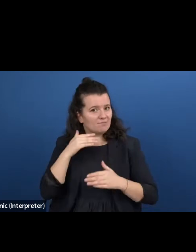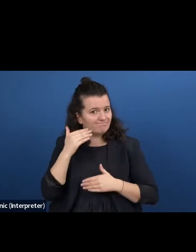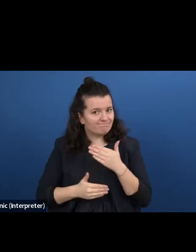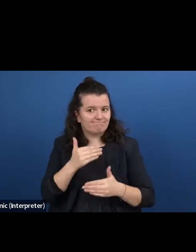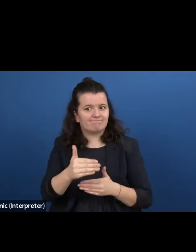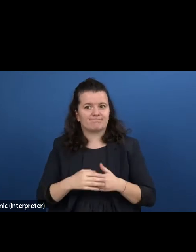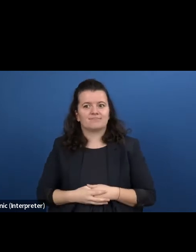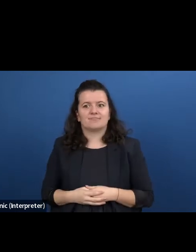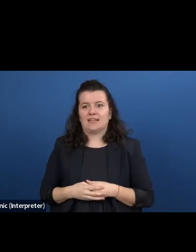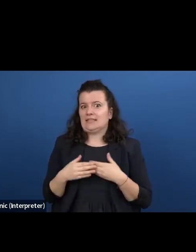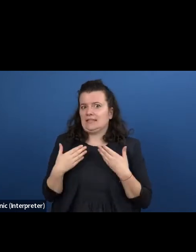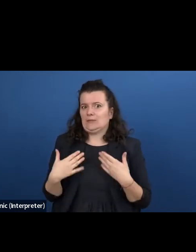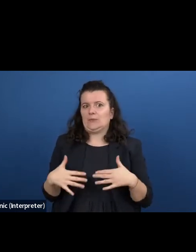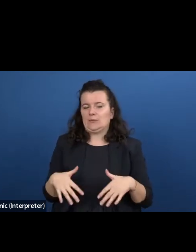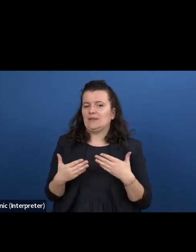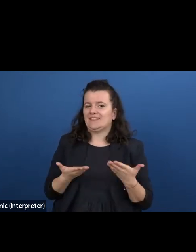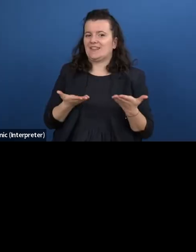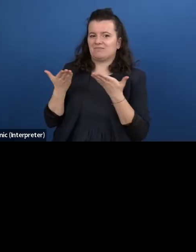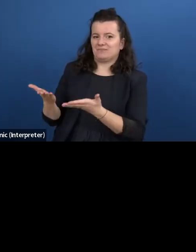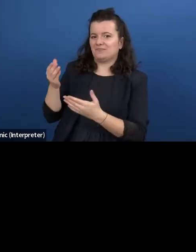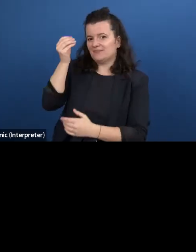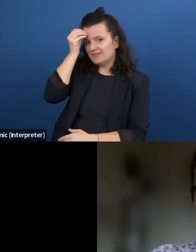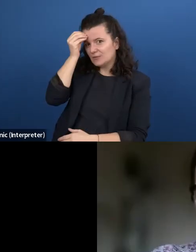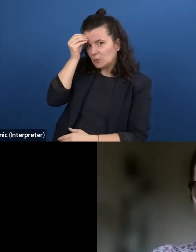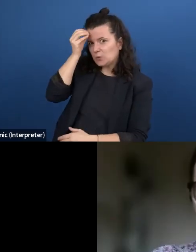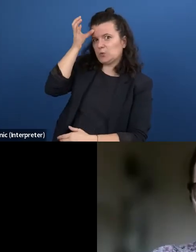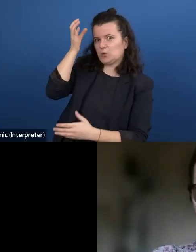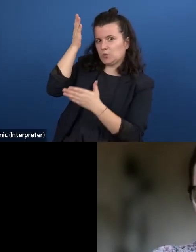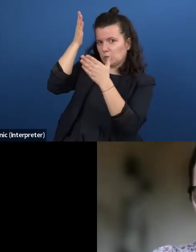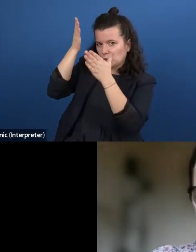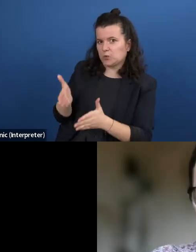of people with disabilities with the required gender perspective.